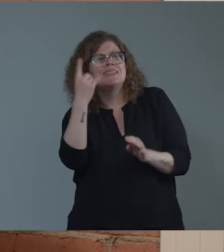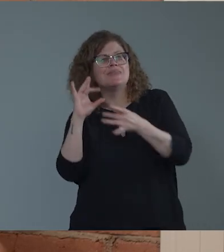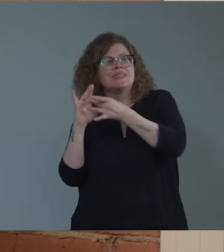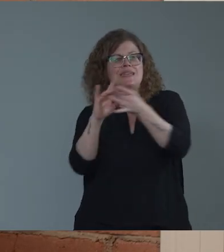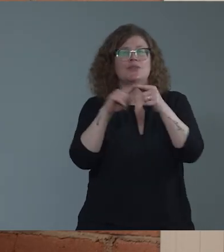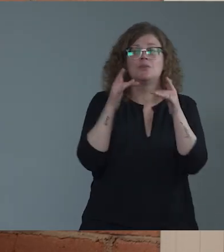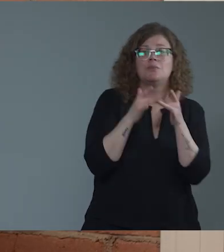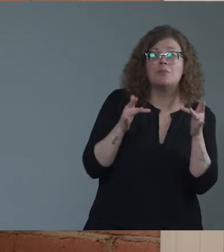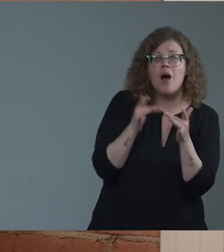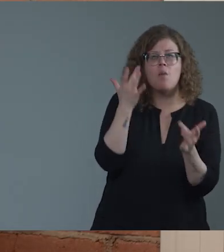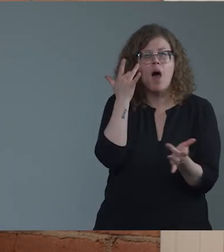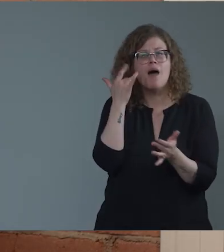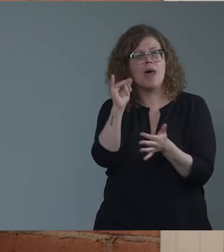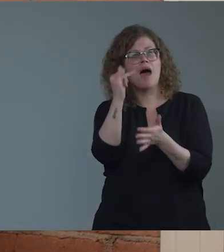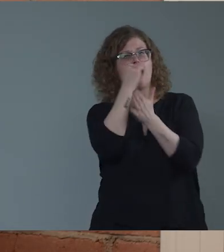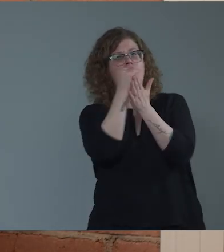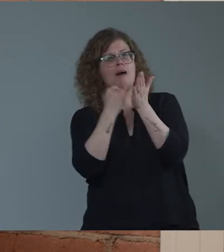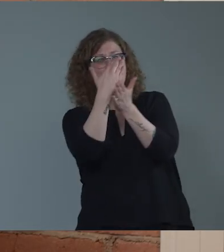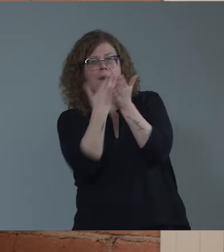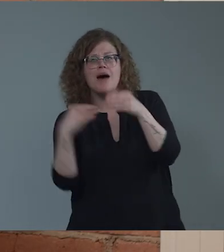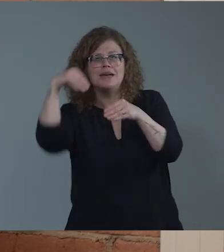tourism is a huge part of the arts industry.